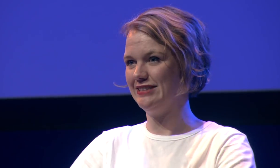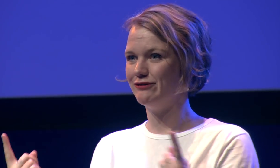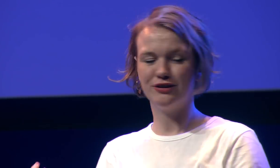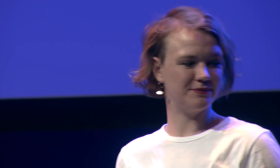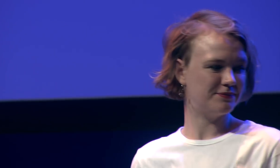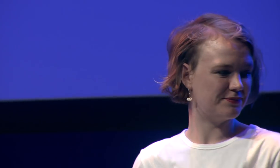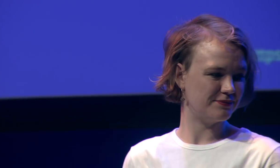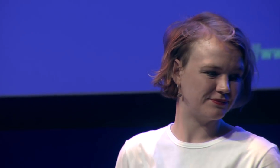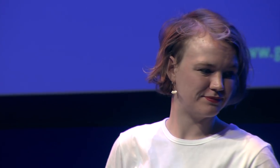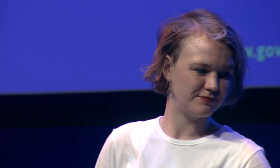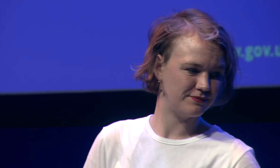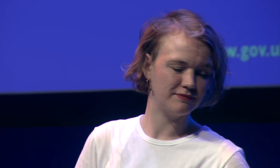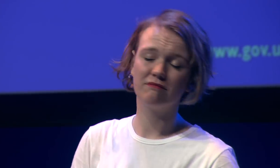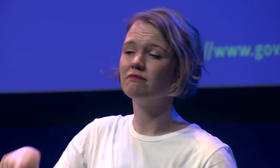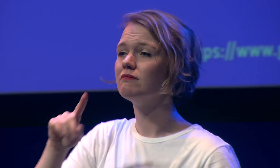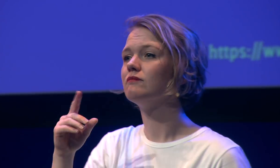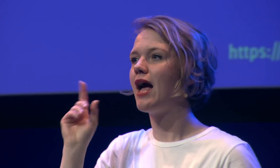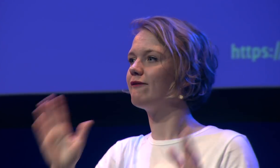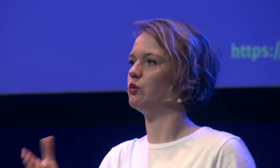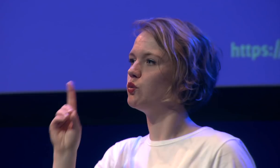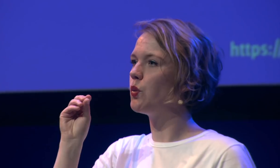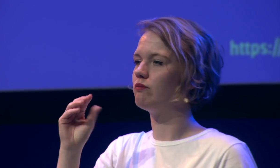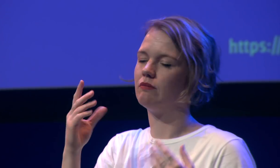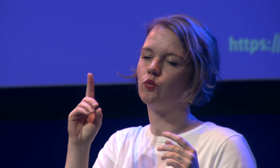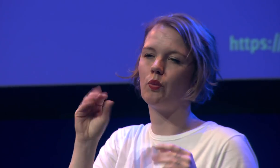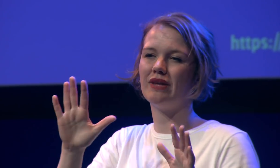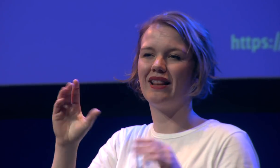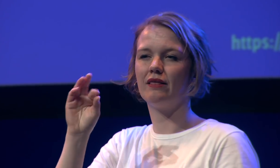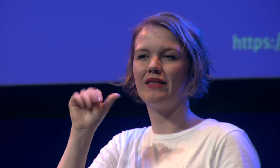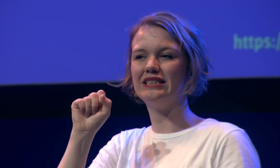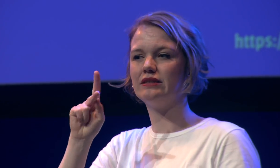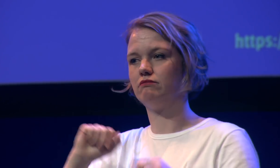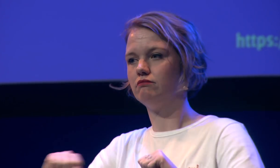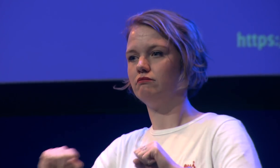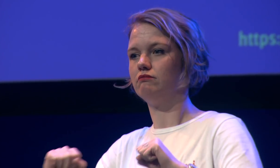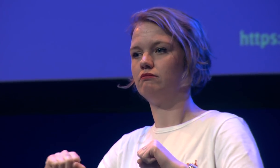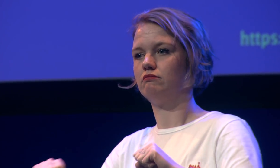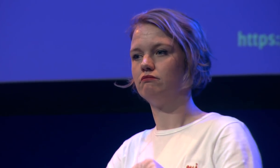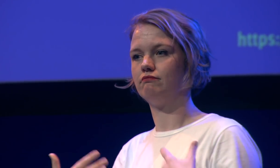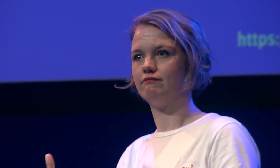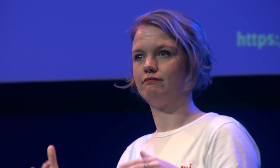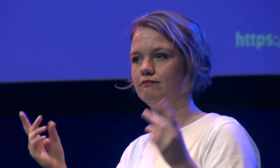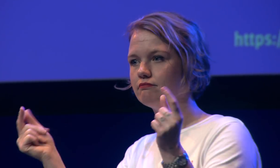read websites differently from pieces of paper text on paper they want to find